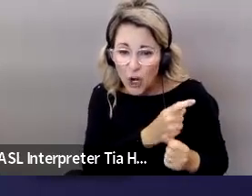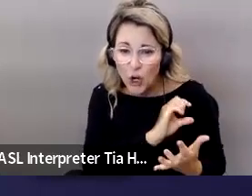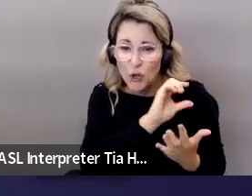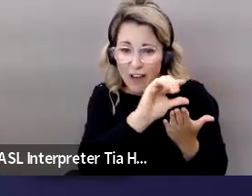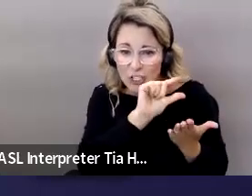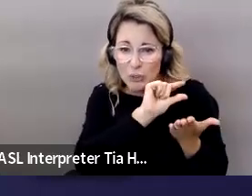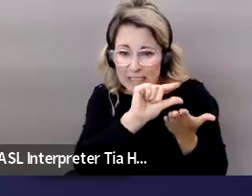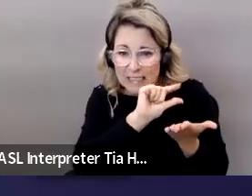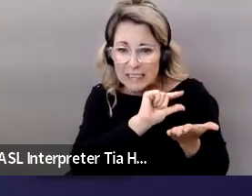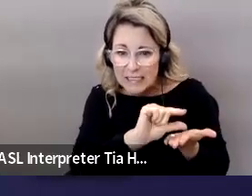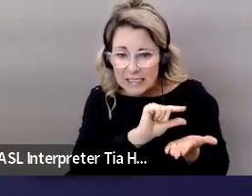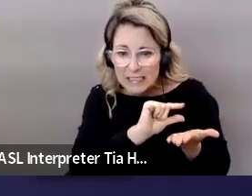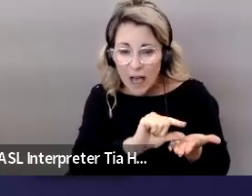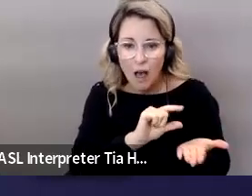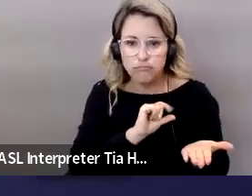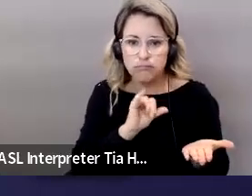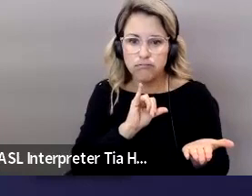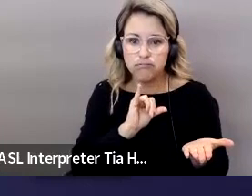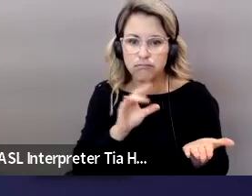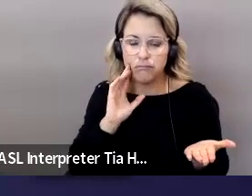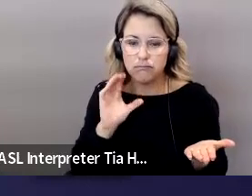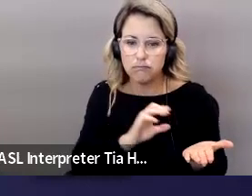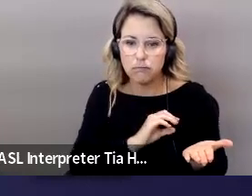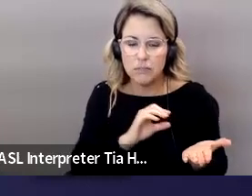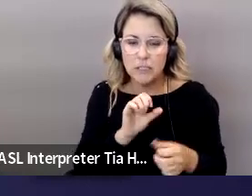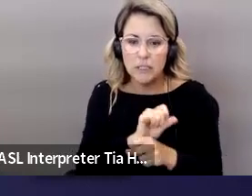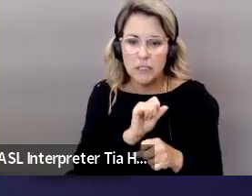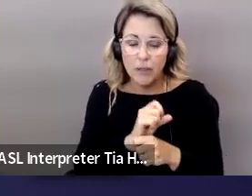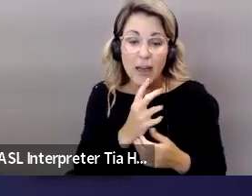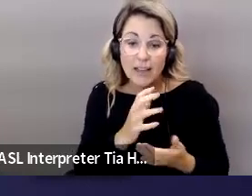nitty-gritty details and understand that it's not just salary. We're paying salary and benefits. So,